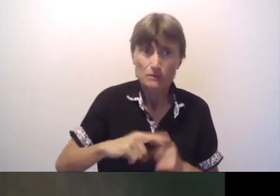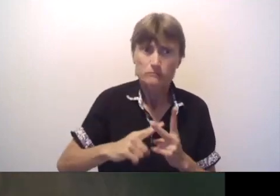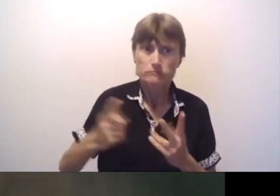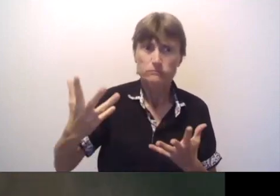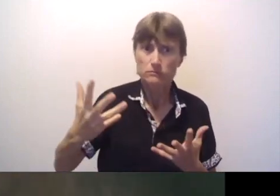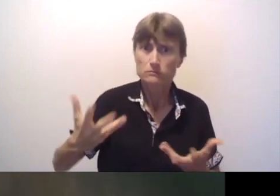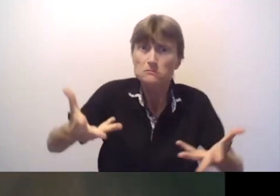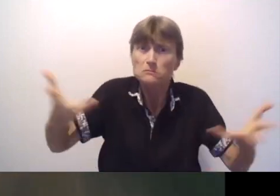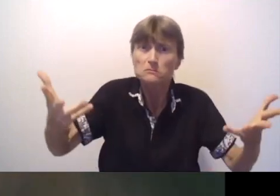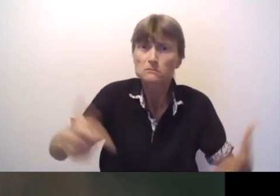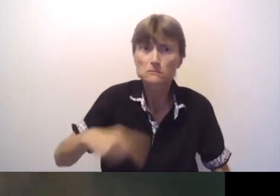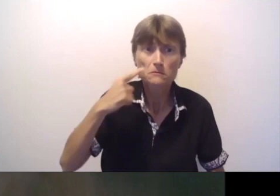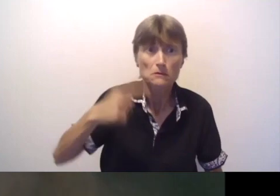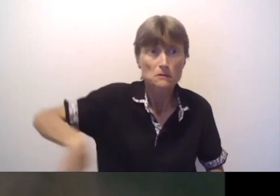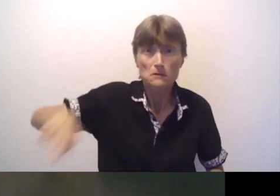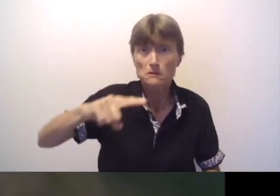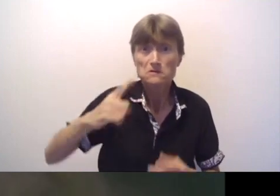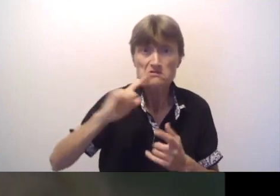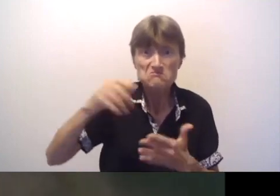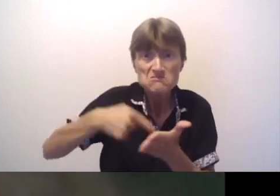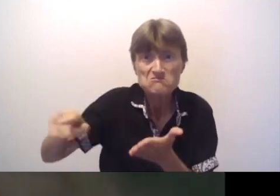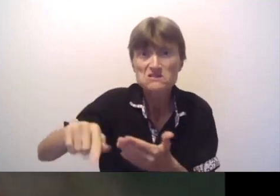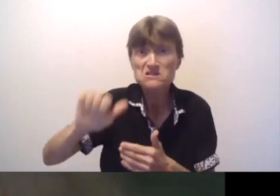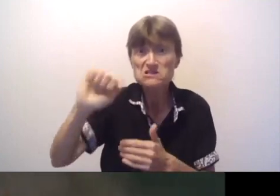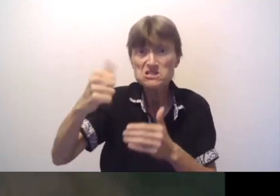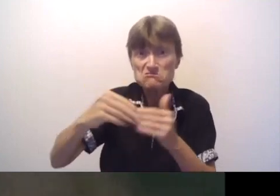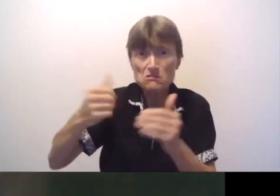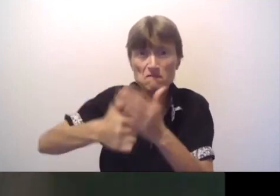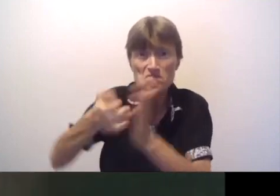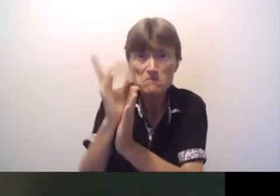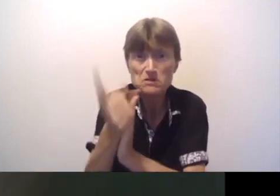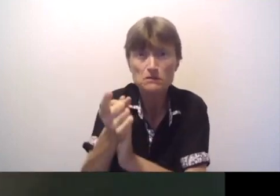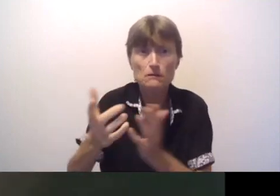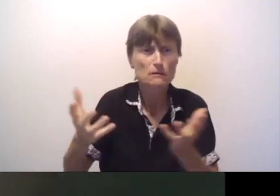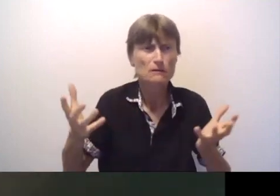but to most people they spend ten dollars every 15 minutes